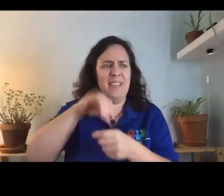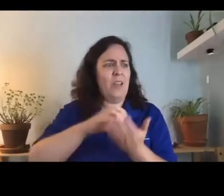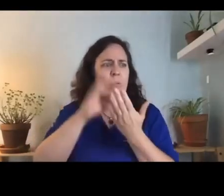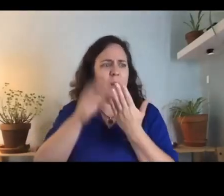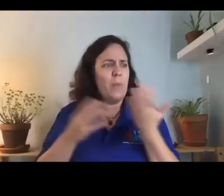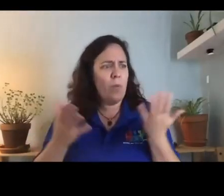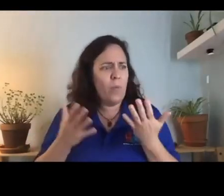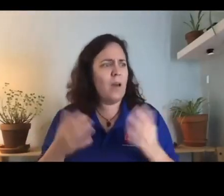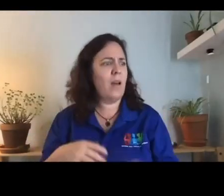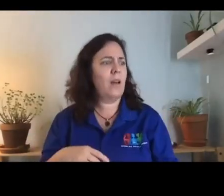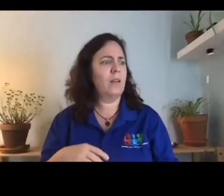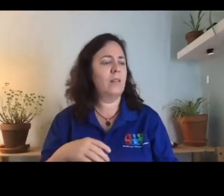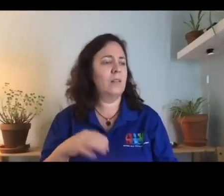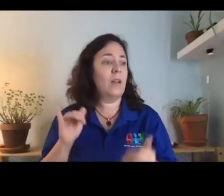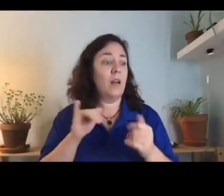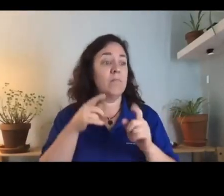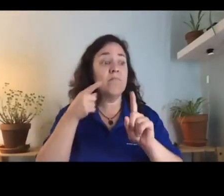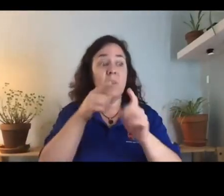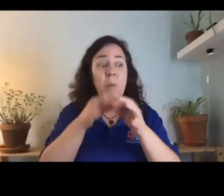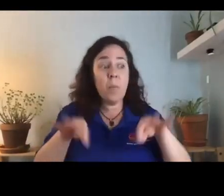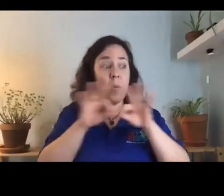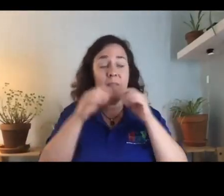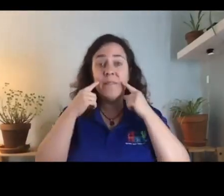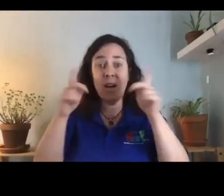LGBTQIA in general?